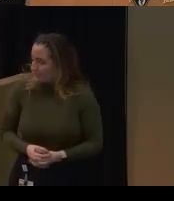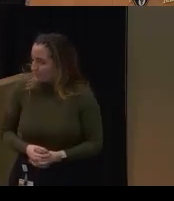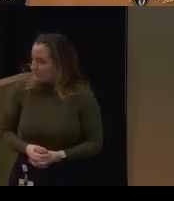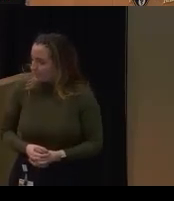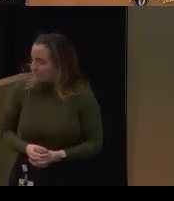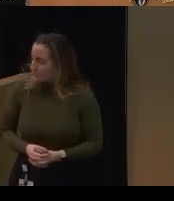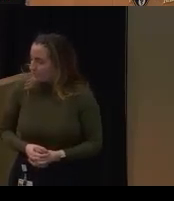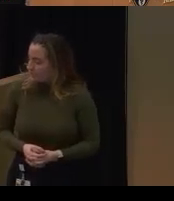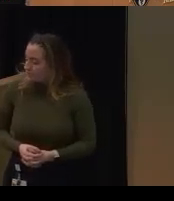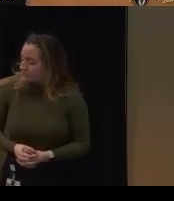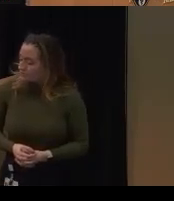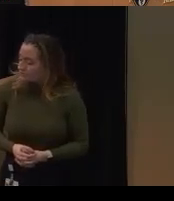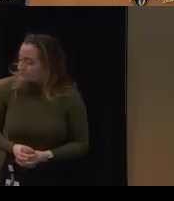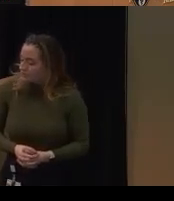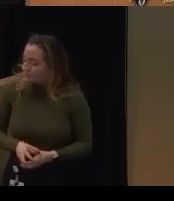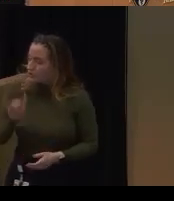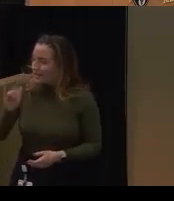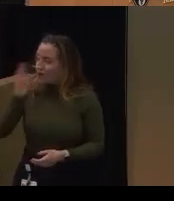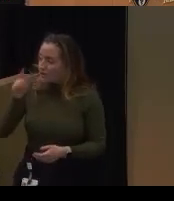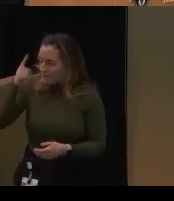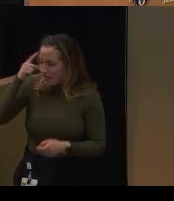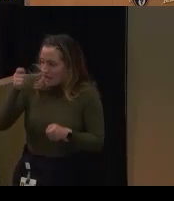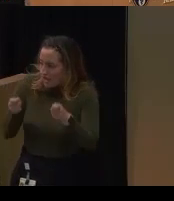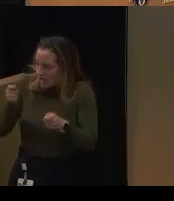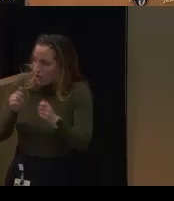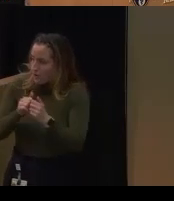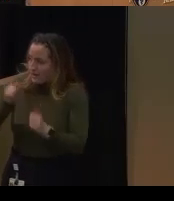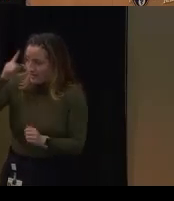different things are being differentially altered in different forms of Psychopathology then yeah I